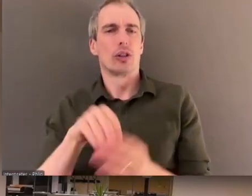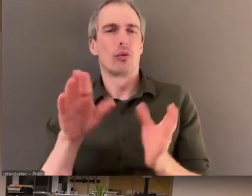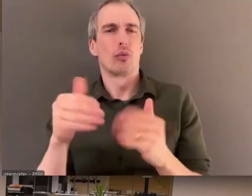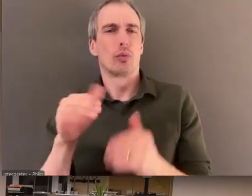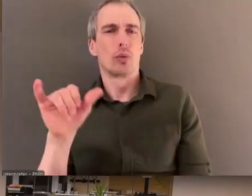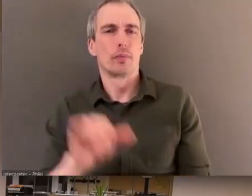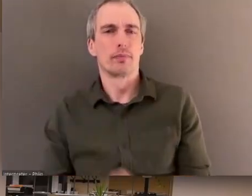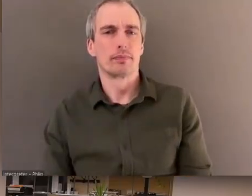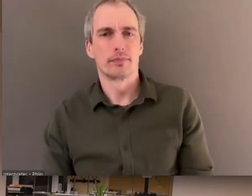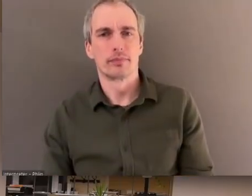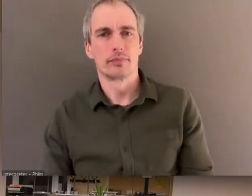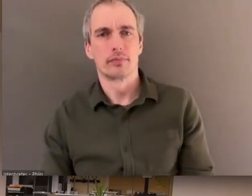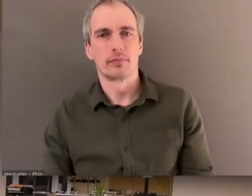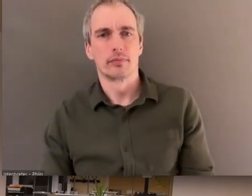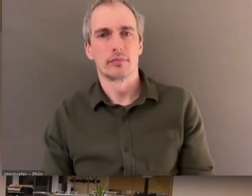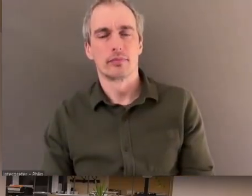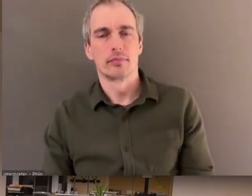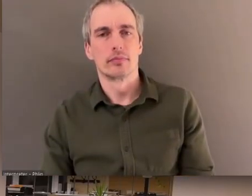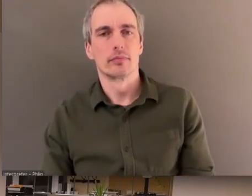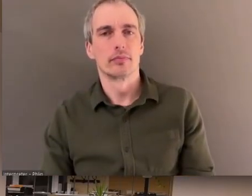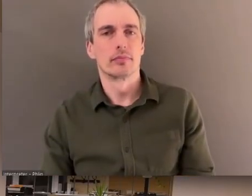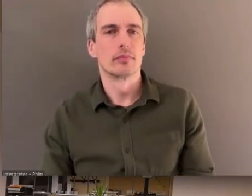First of all, thank you. That was an amazing presentation.